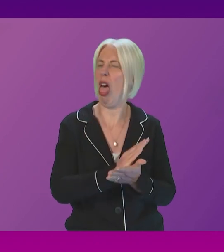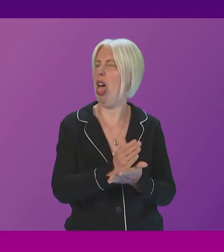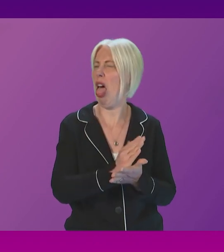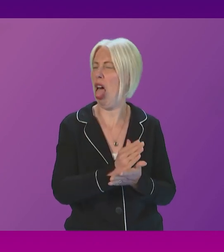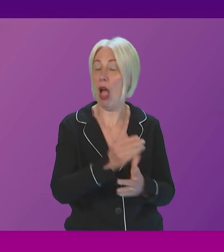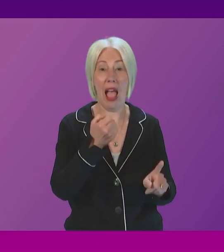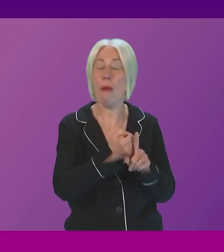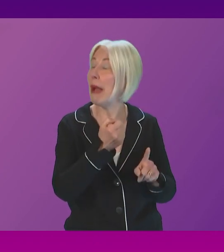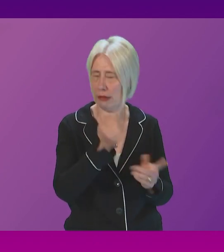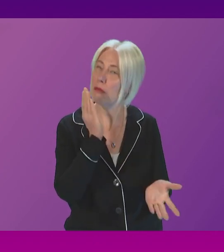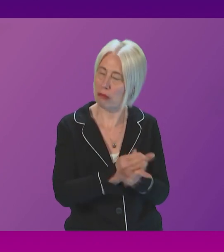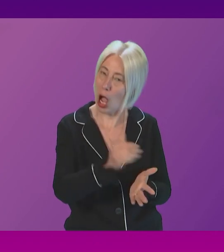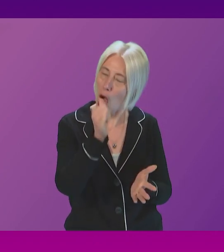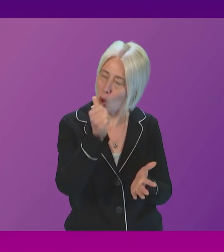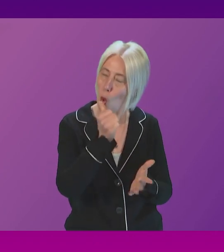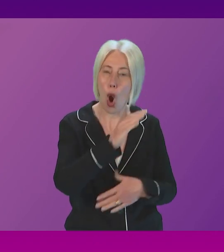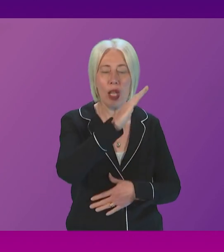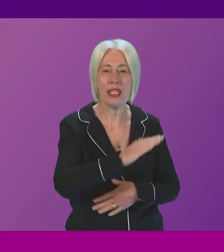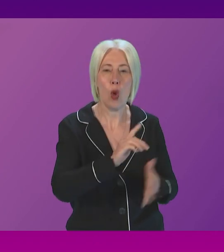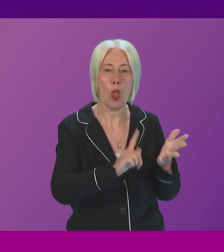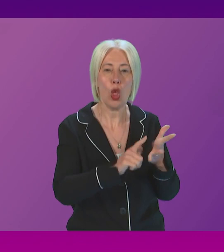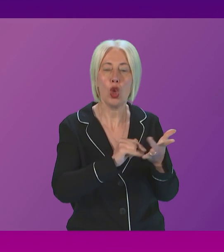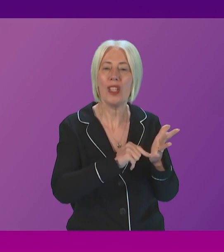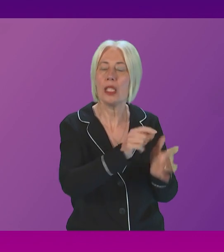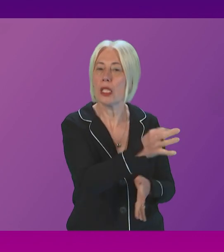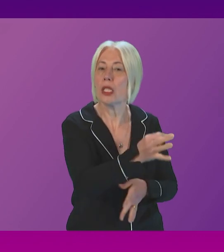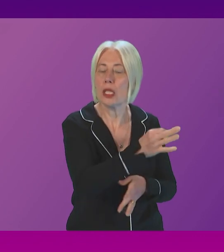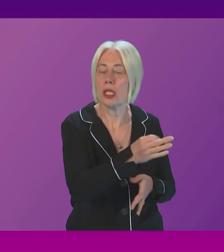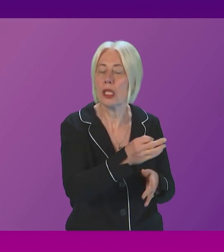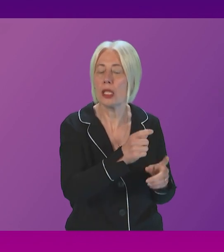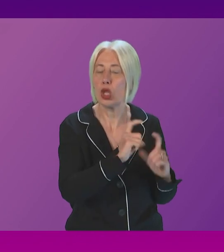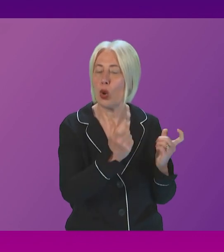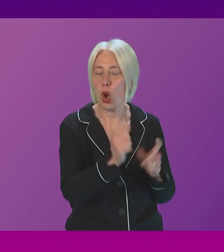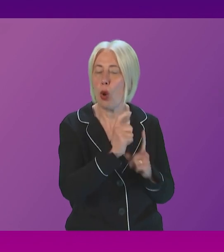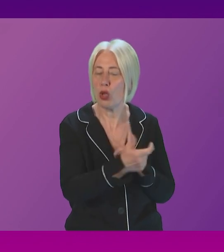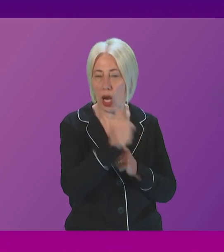on the South Uist community. The former transport minister visited South Uist and,